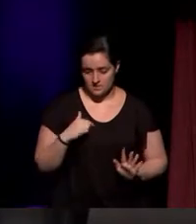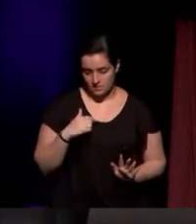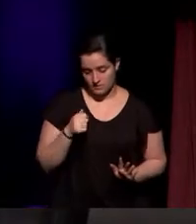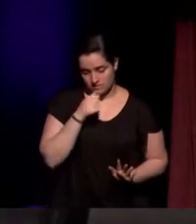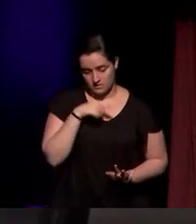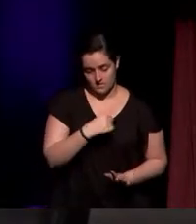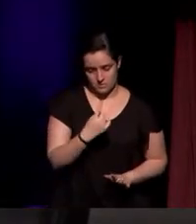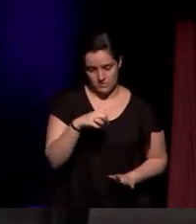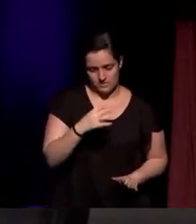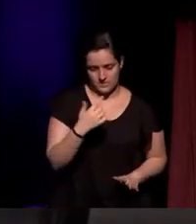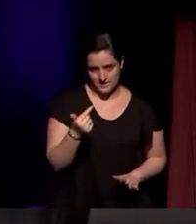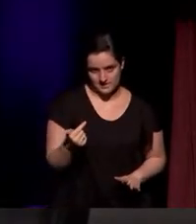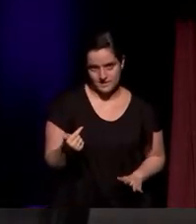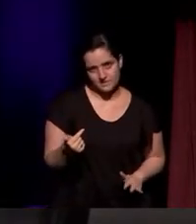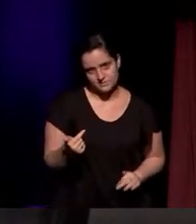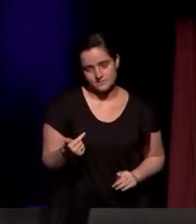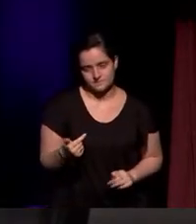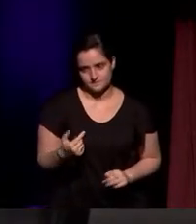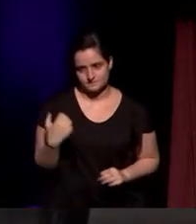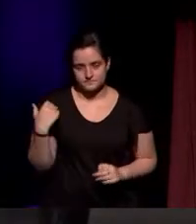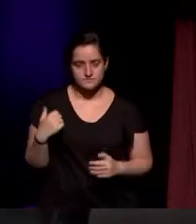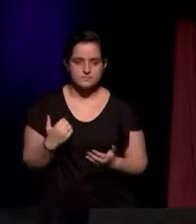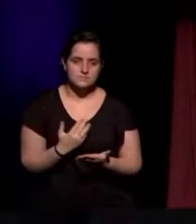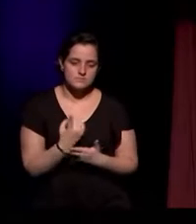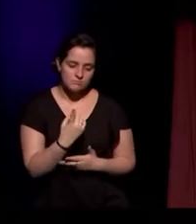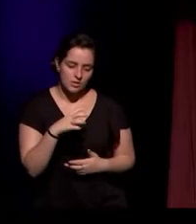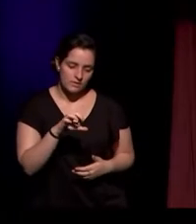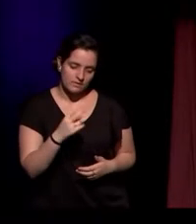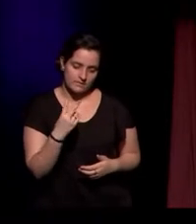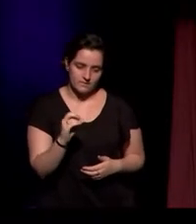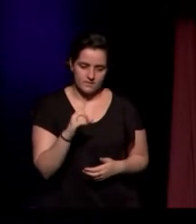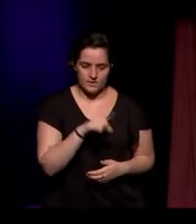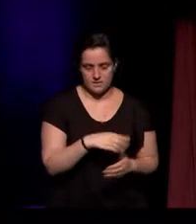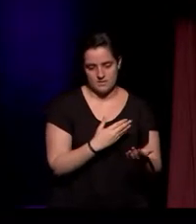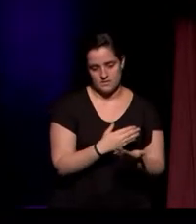then we will have in 1920 this embryonic movement.